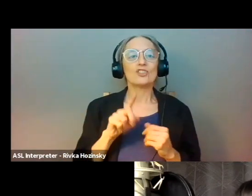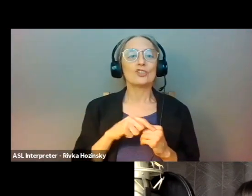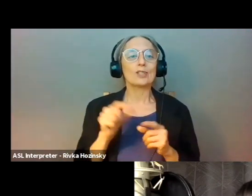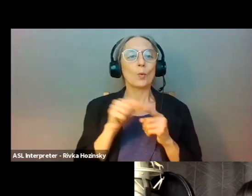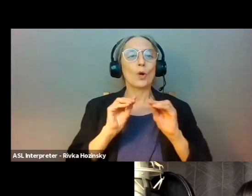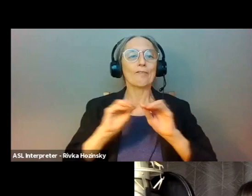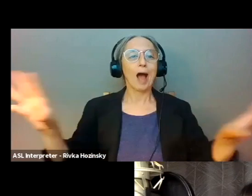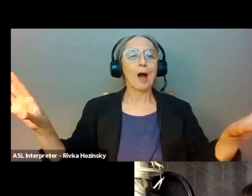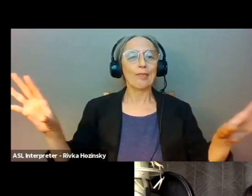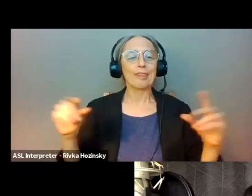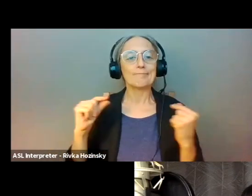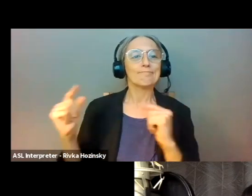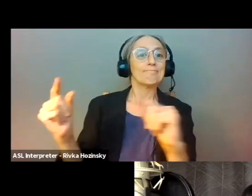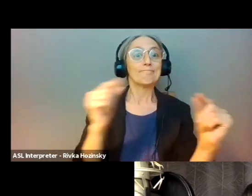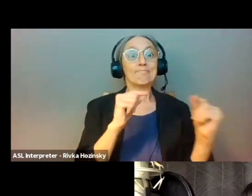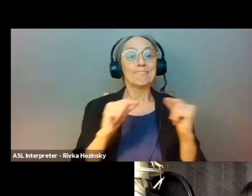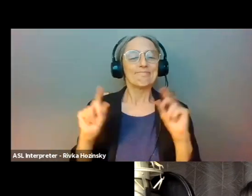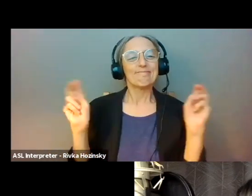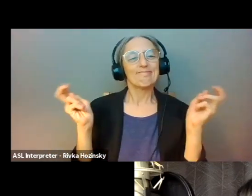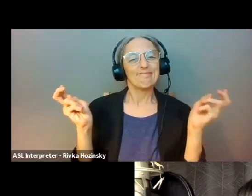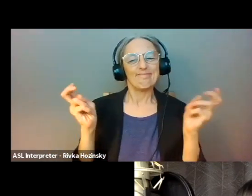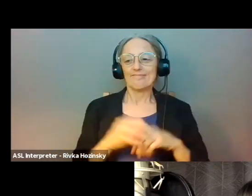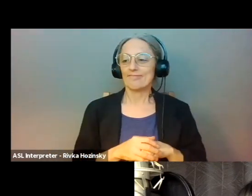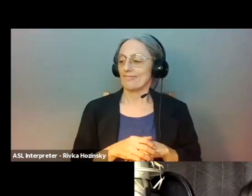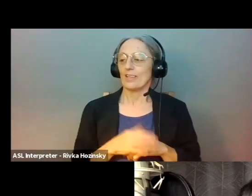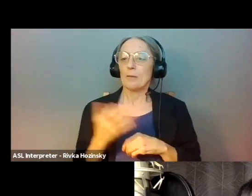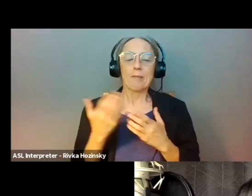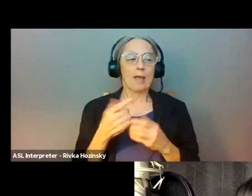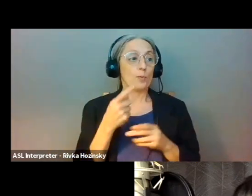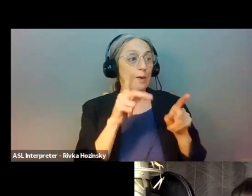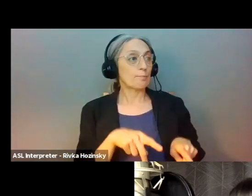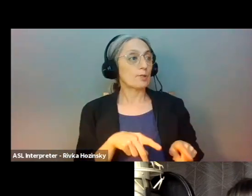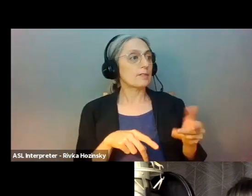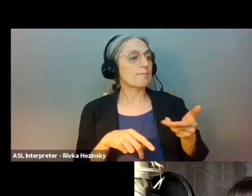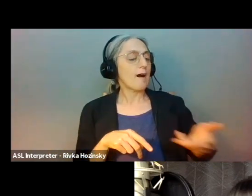That somebody else has asked an organization like CCAC and said,